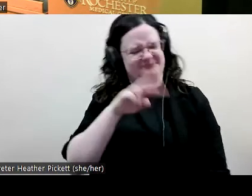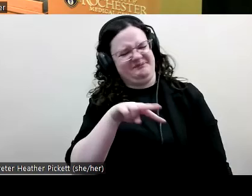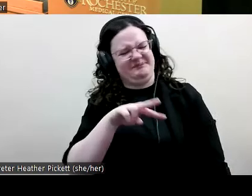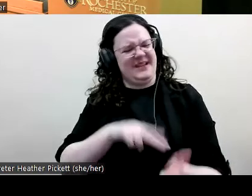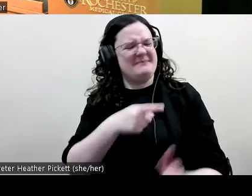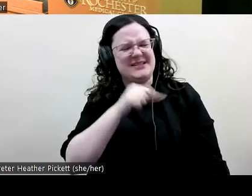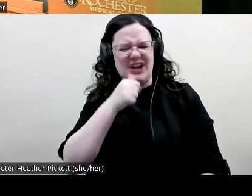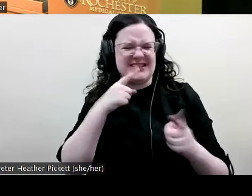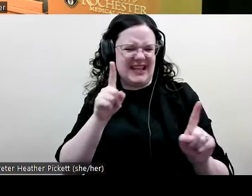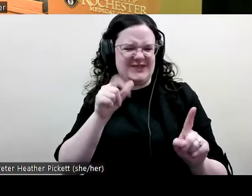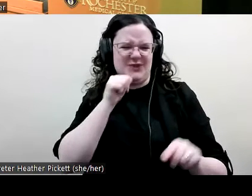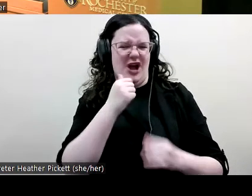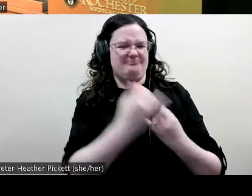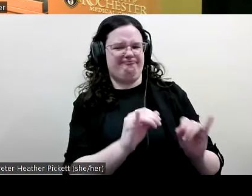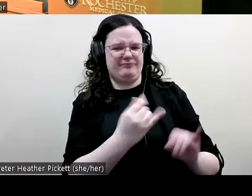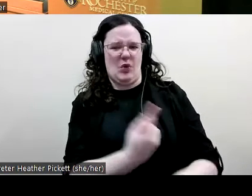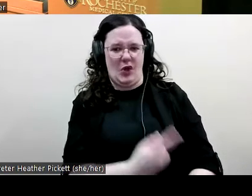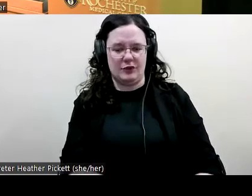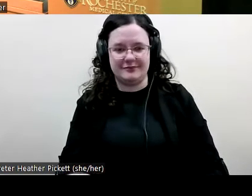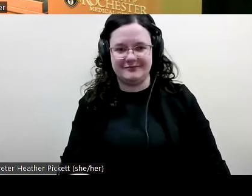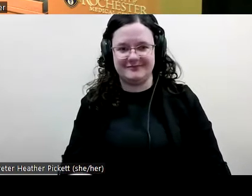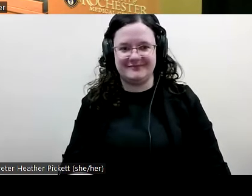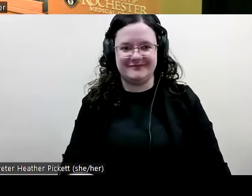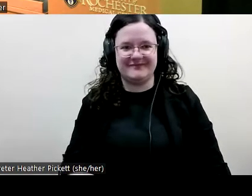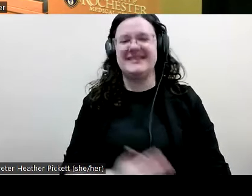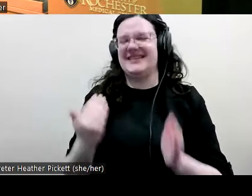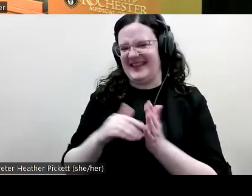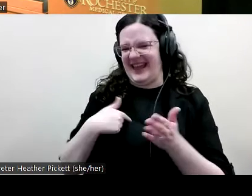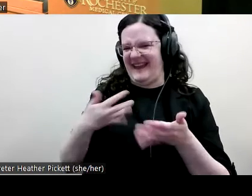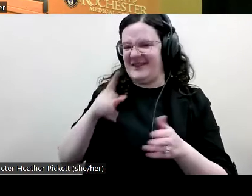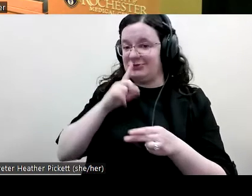um as I said before Hippa is used as a shield instead of engaging families we use it to prevent